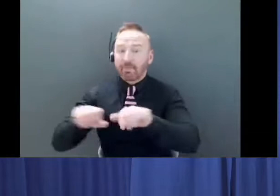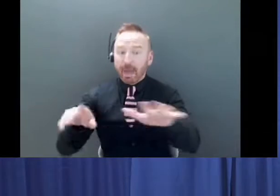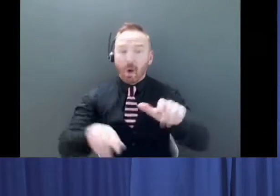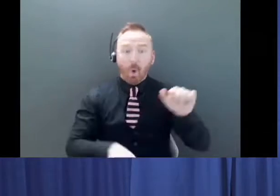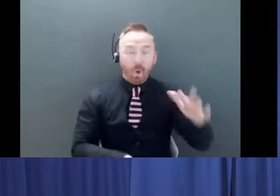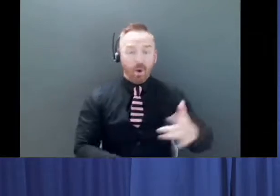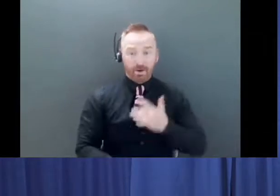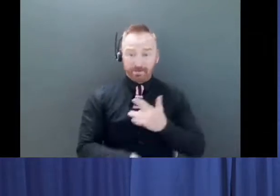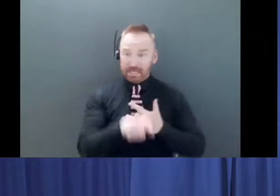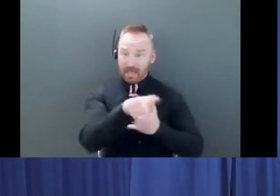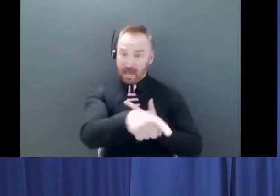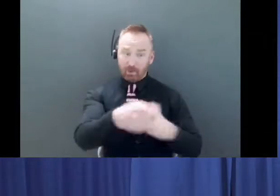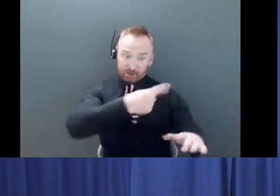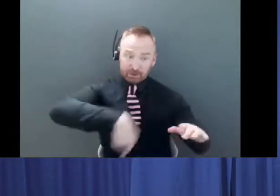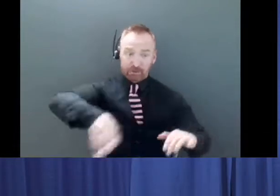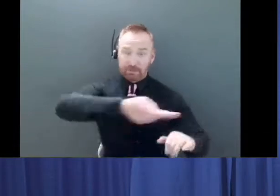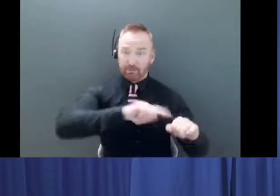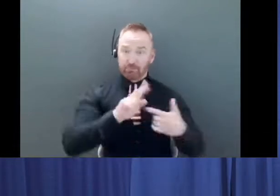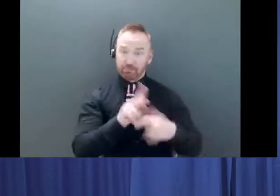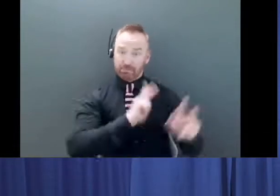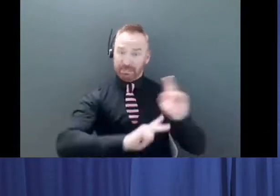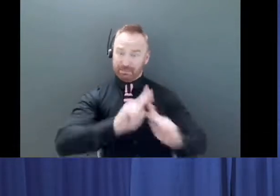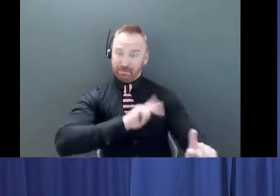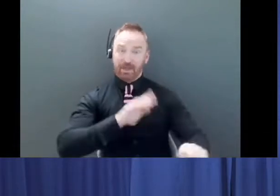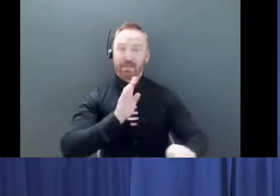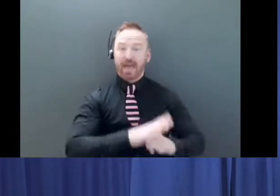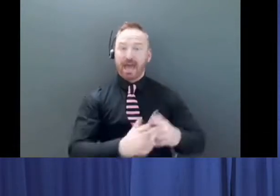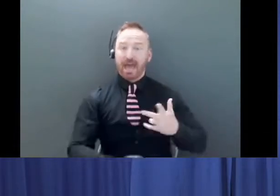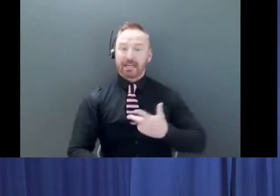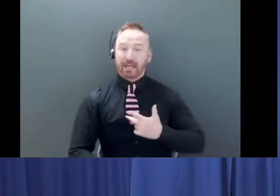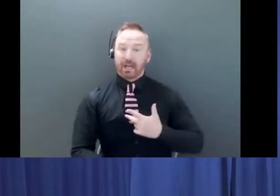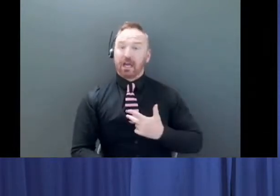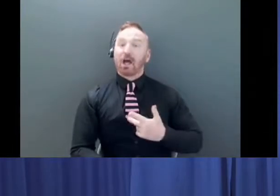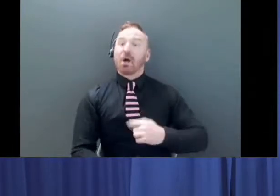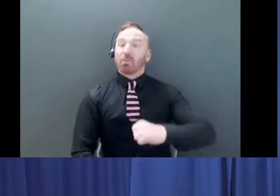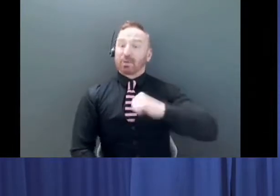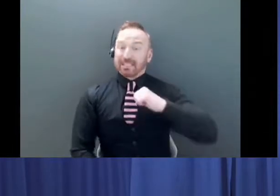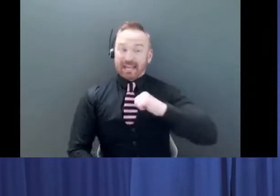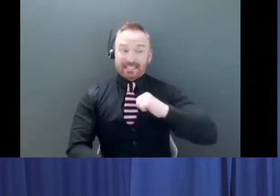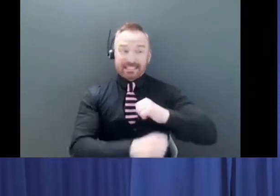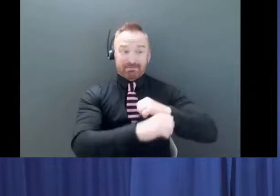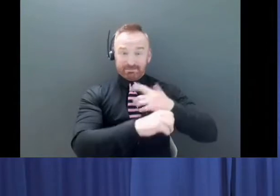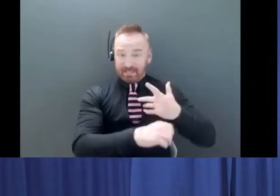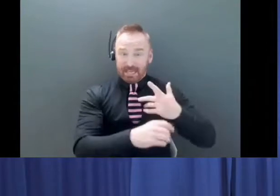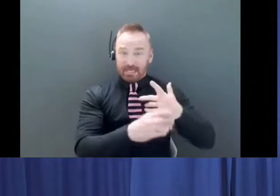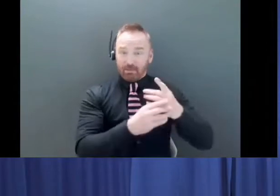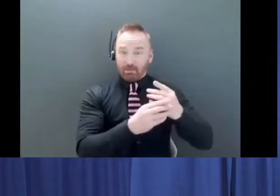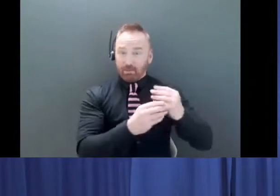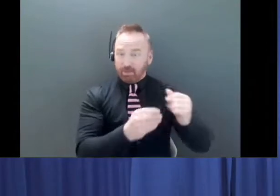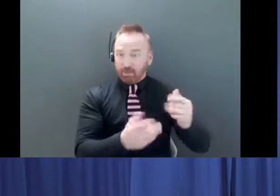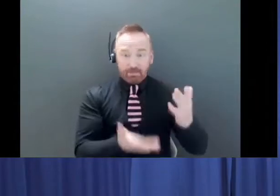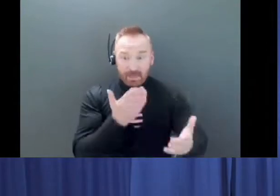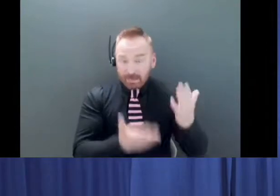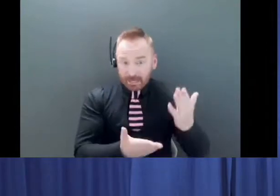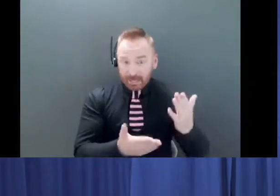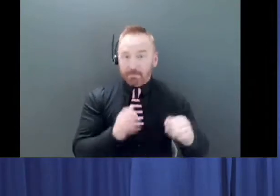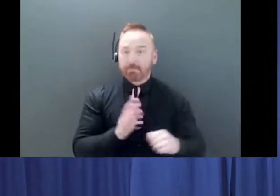But with an ongoing strong public health response and be with the new tools we have at our disposal, we will be able to